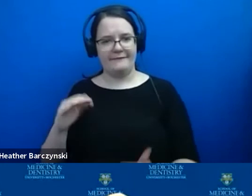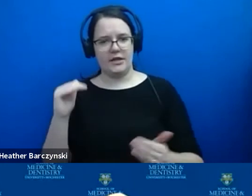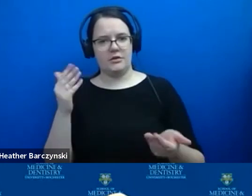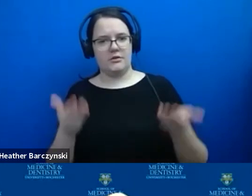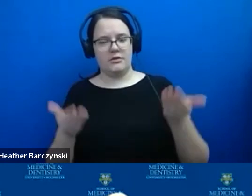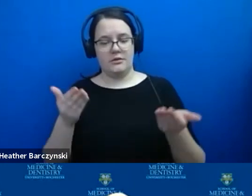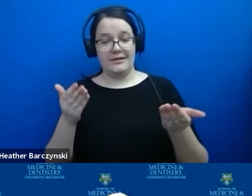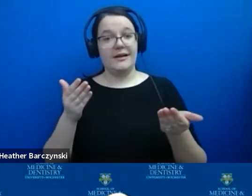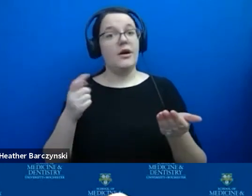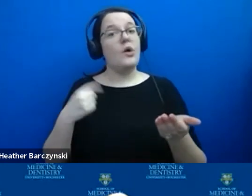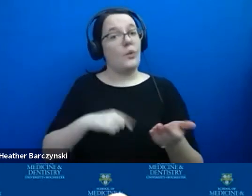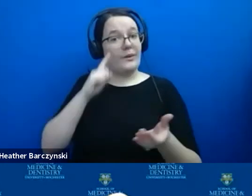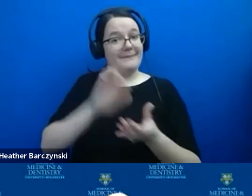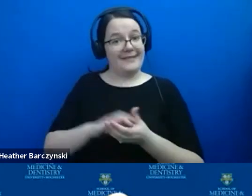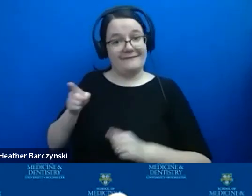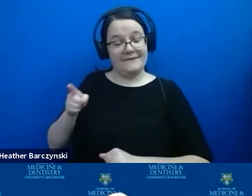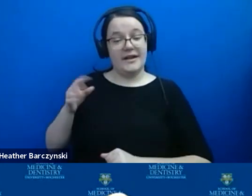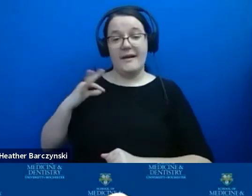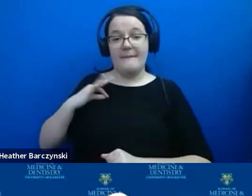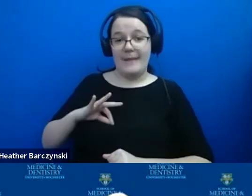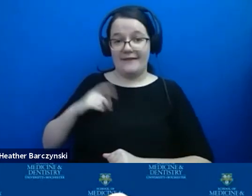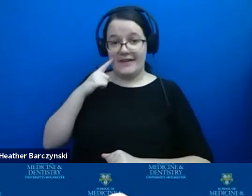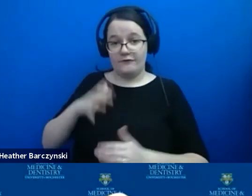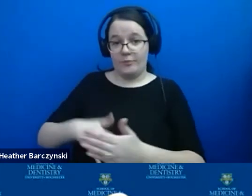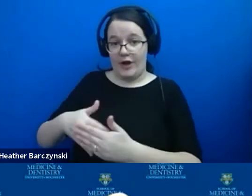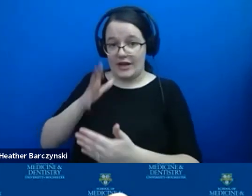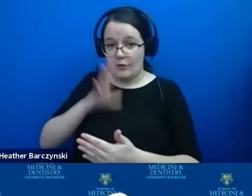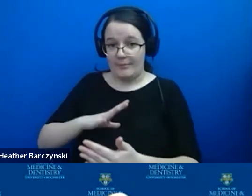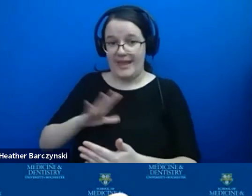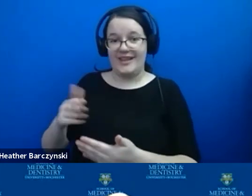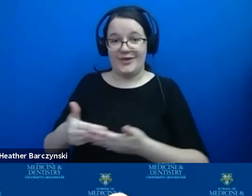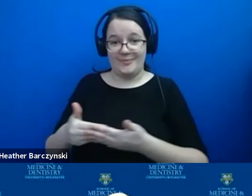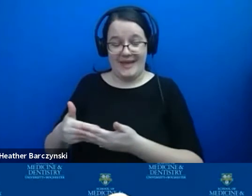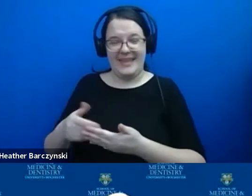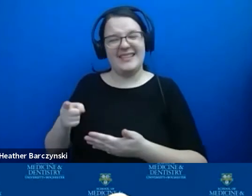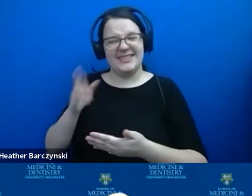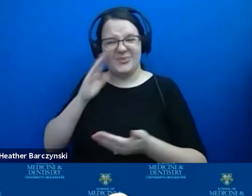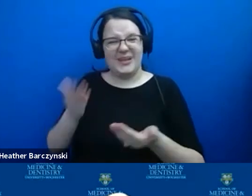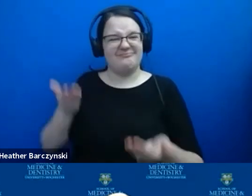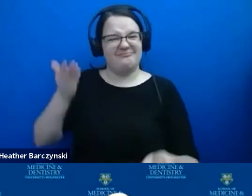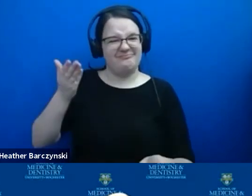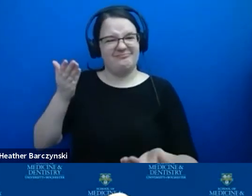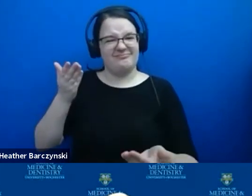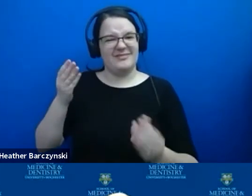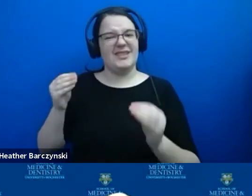to pregnant women and their newborns is going to outweigh any risks that might um be incurred in